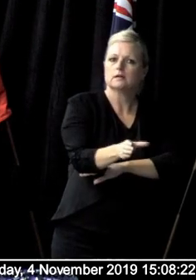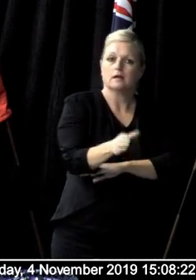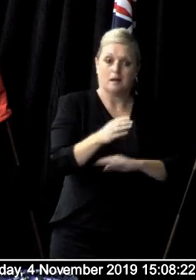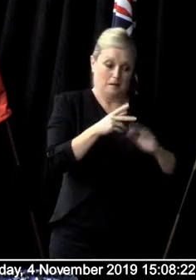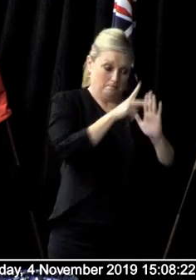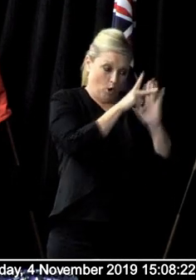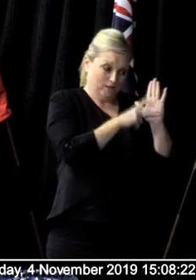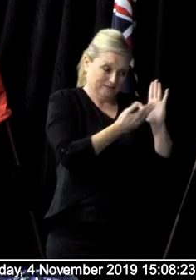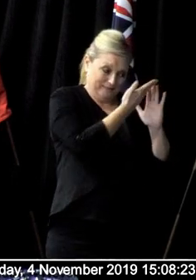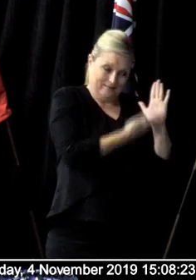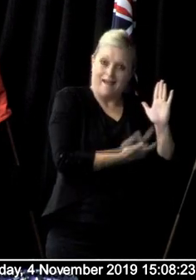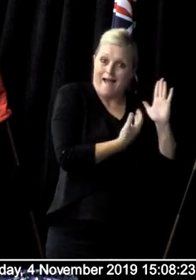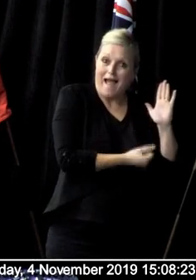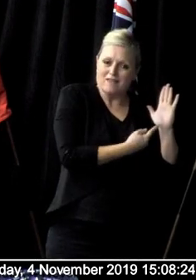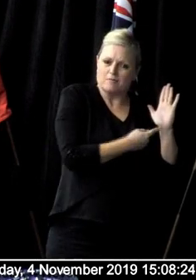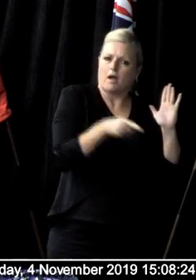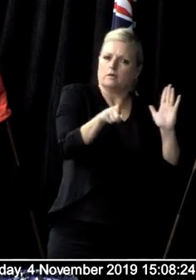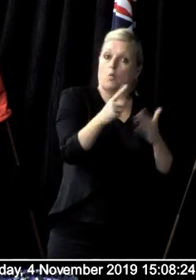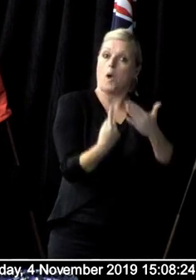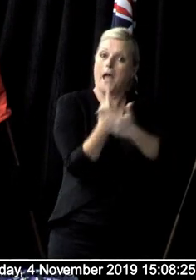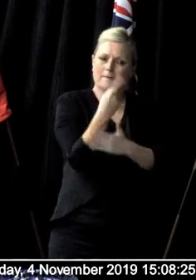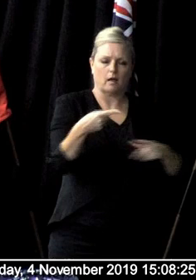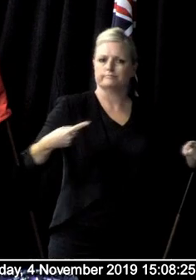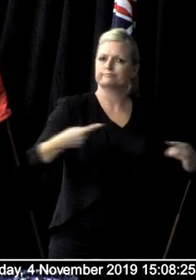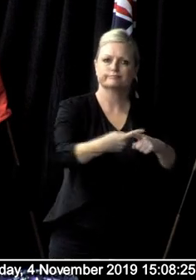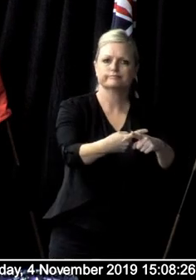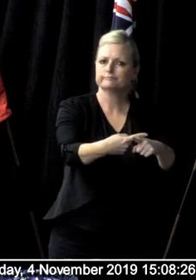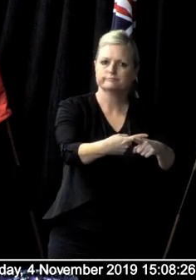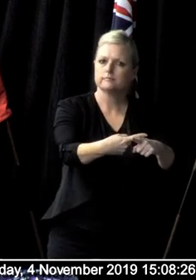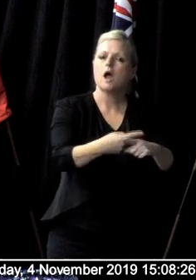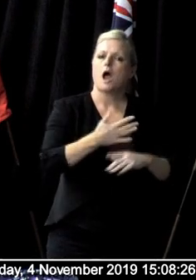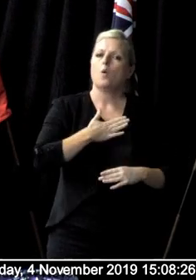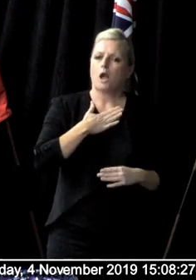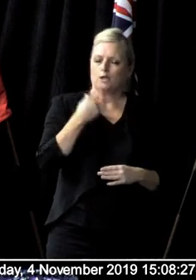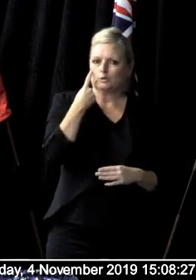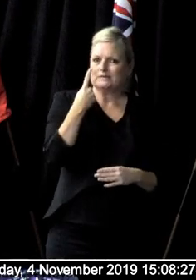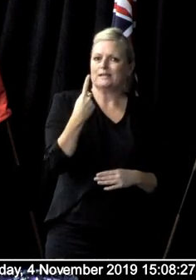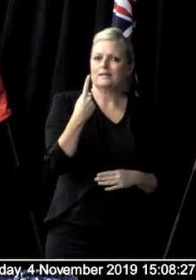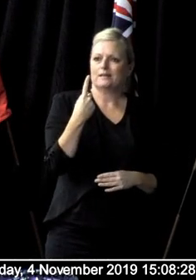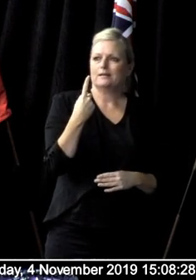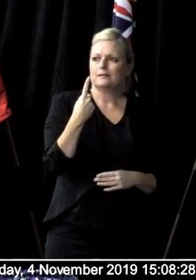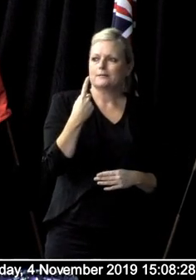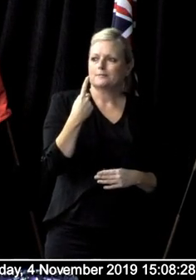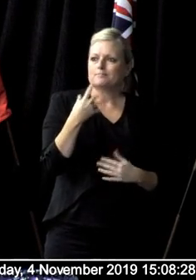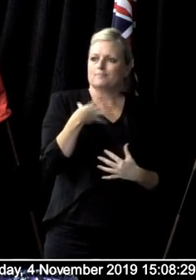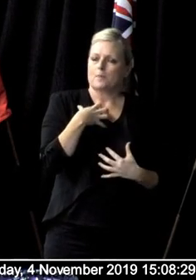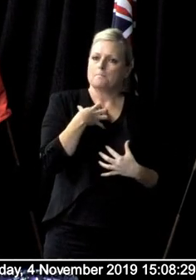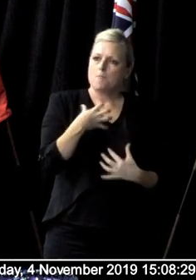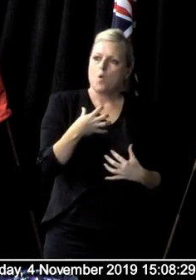And I would like to see that, I guess more of an emphasis on what we know from the